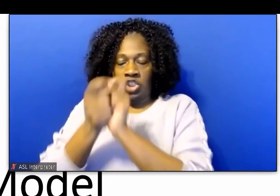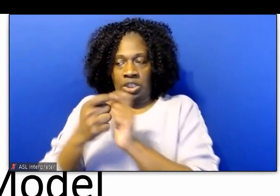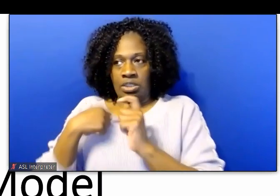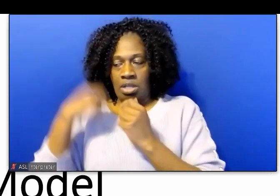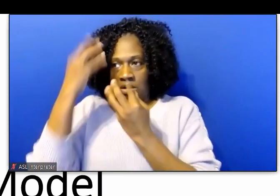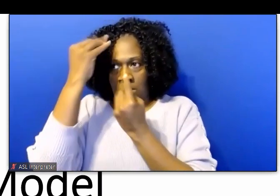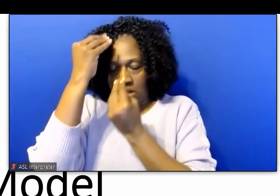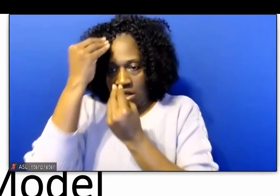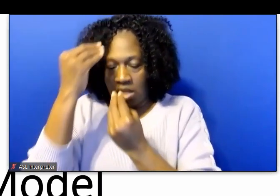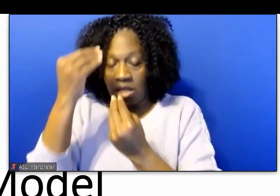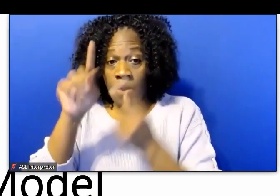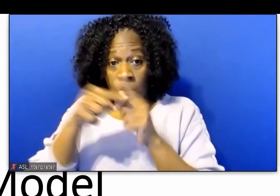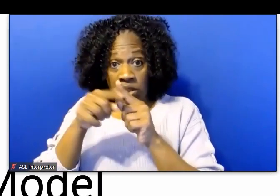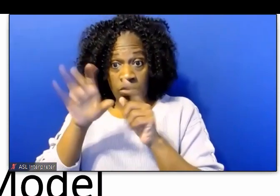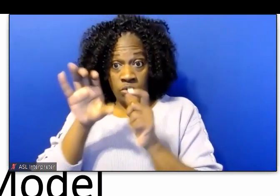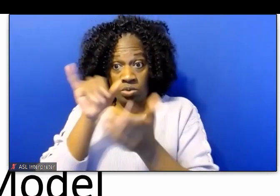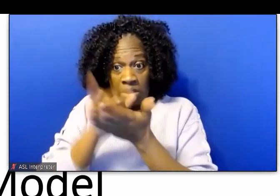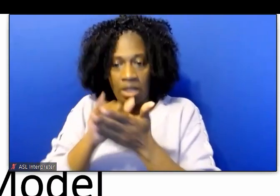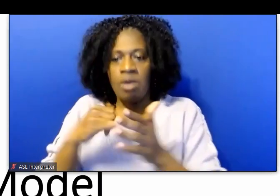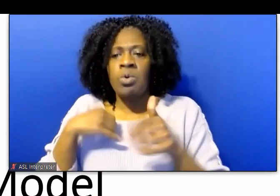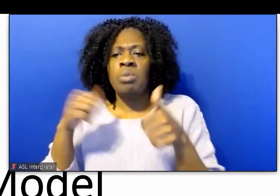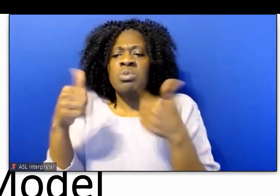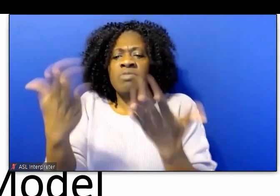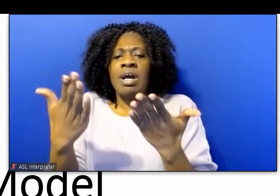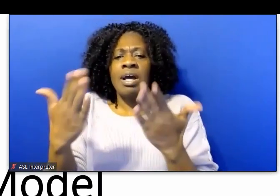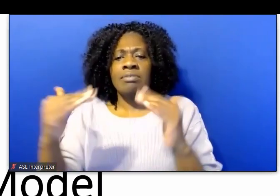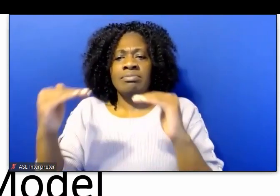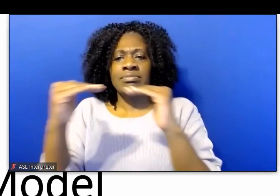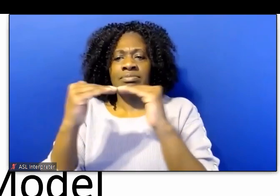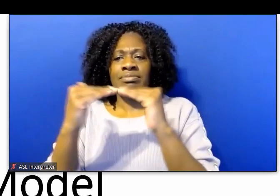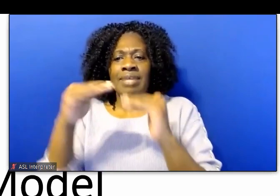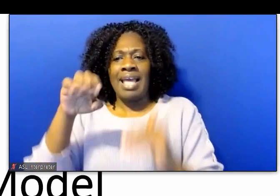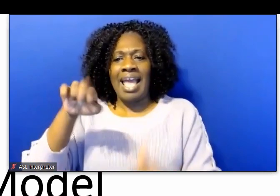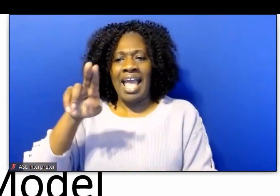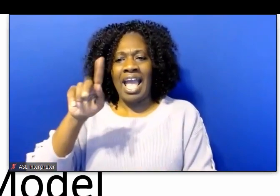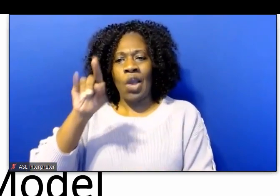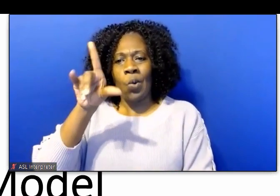When we do that, we provide equitable access and opportunity.